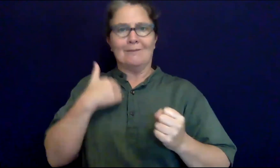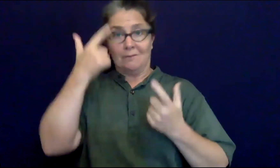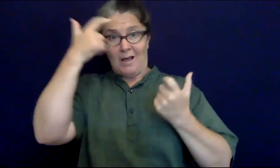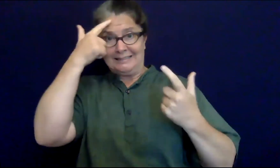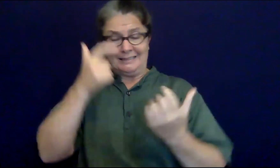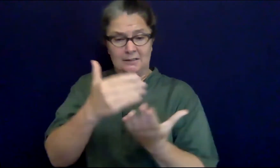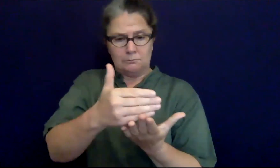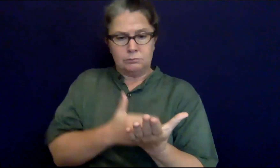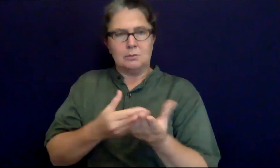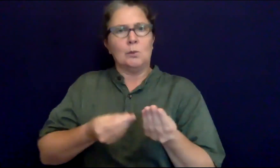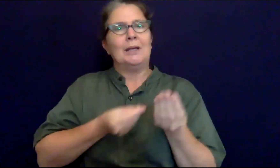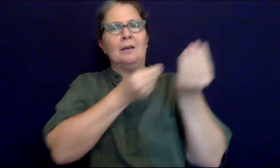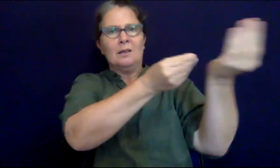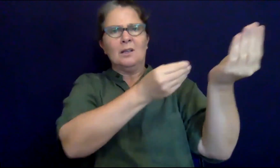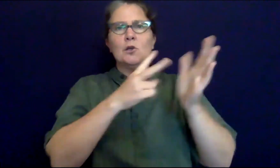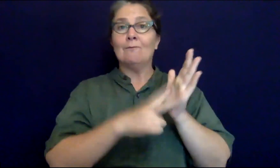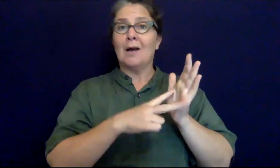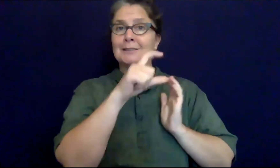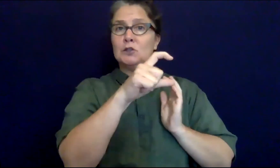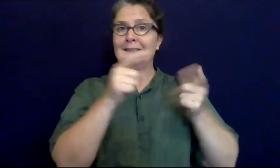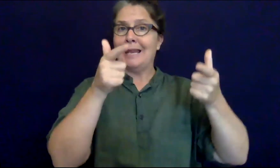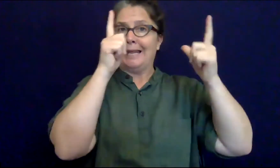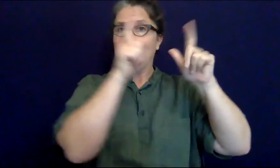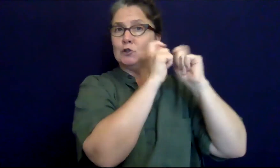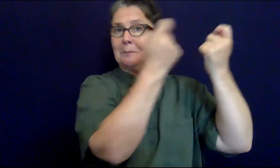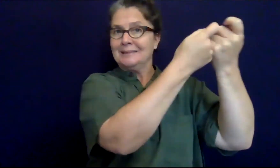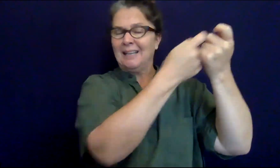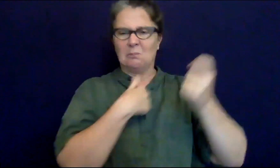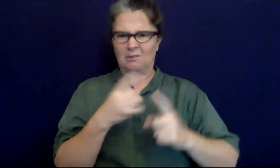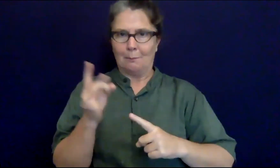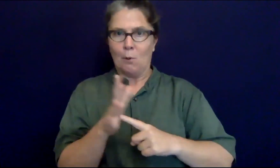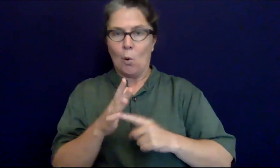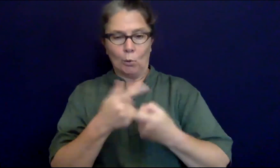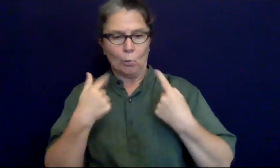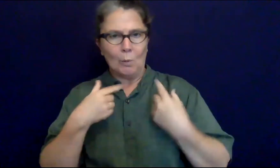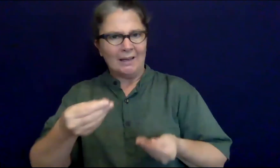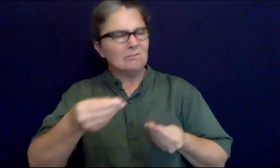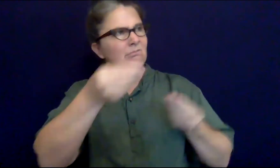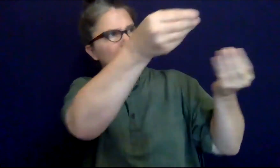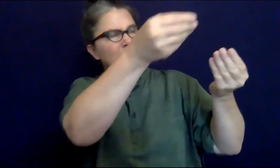important that those ideas are provided to them to think about whether they can be operationalised.